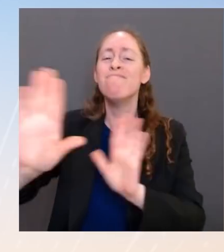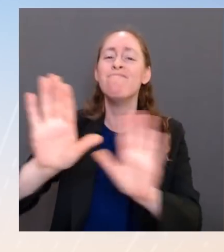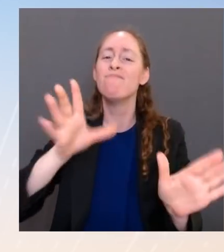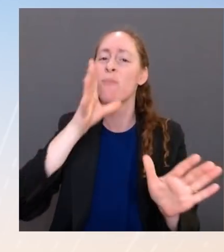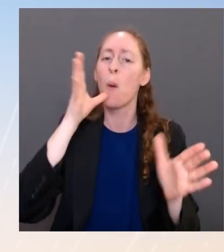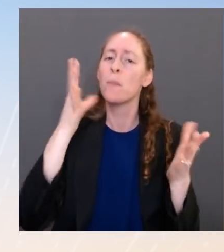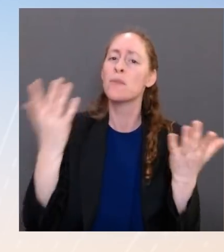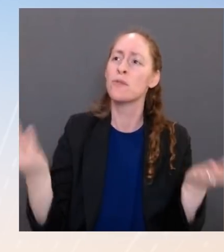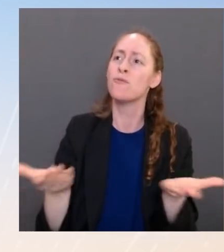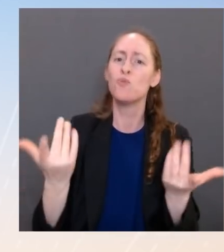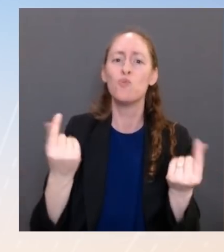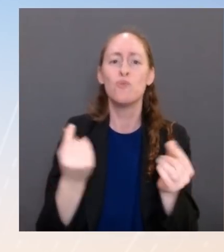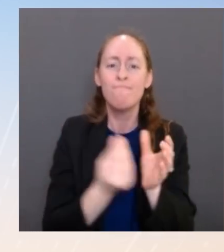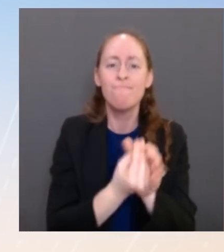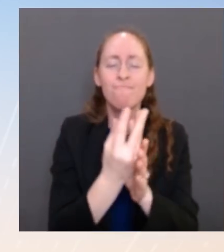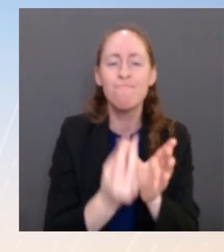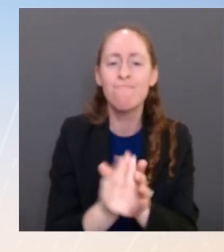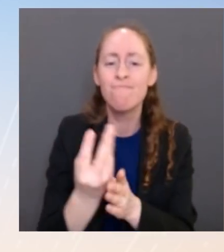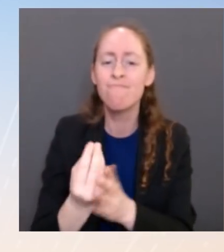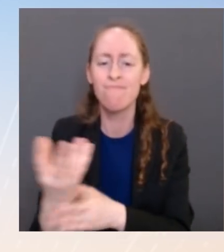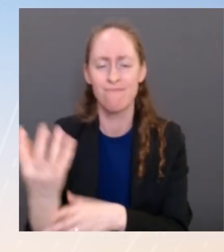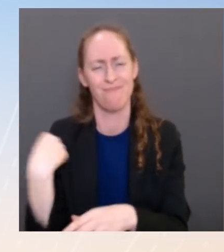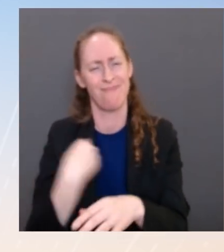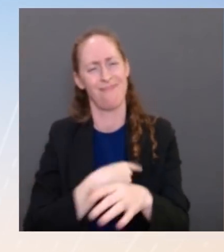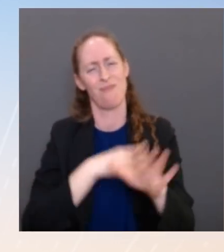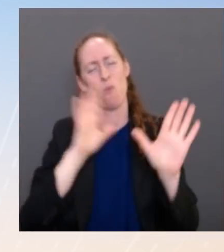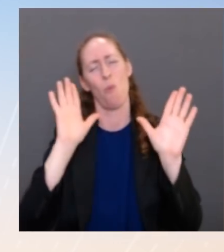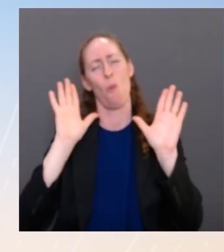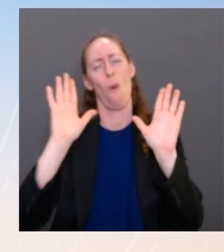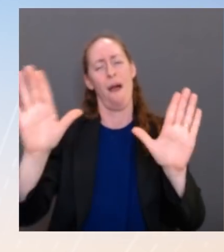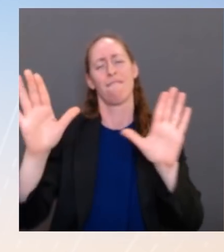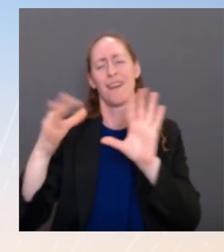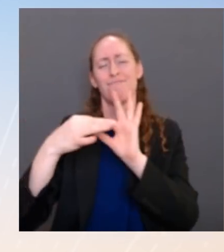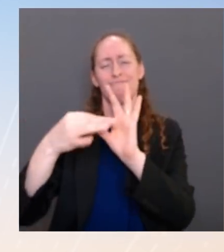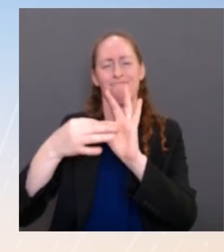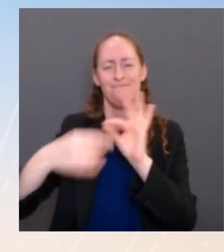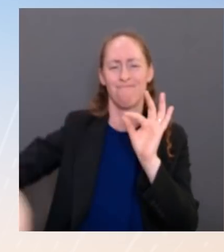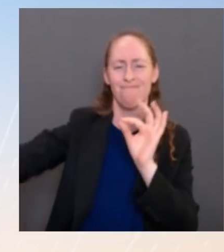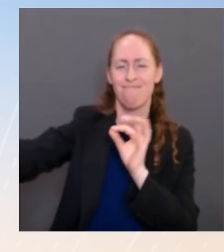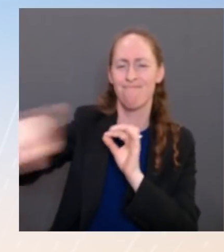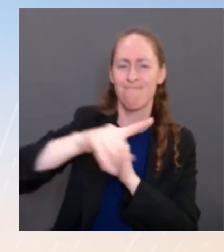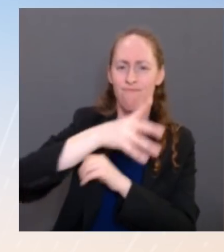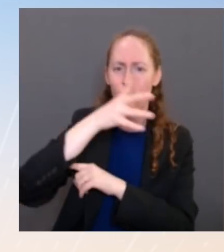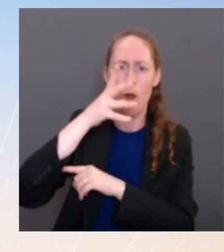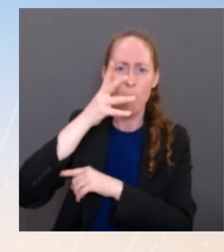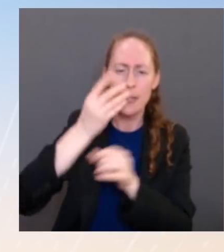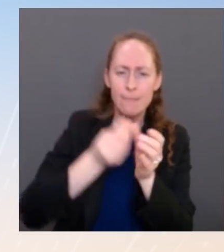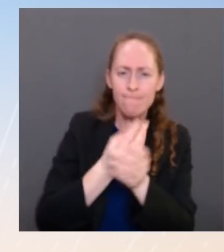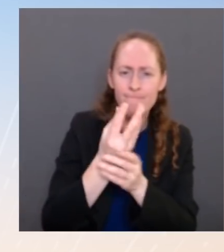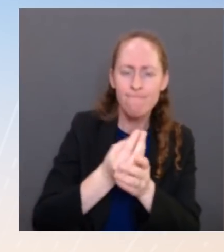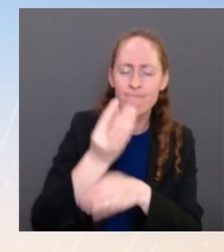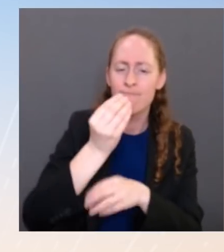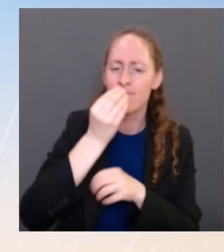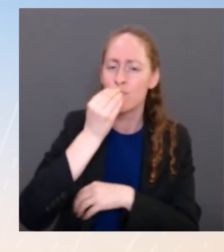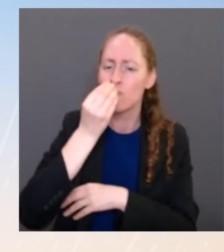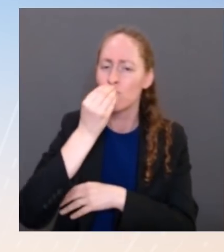and the role that all Americans are playing in standing up for democracy and against autocracy. We think of it often as weapons --